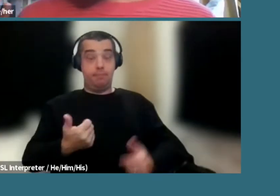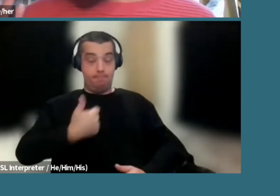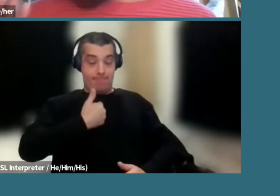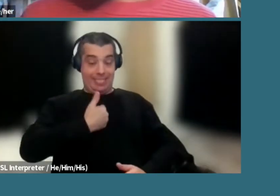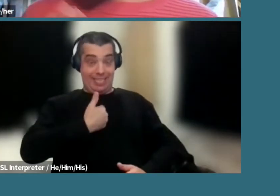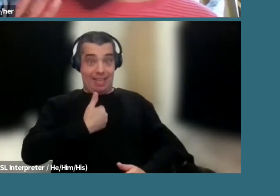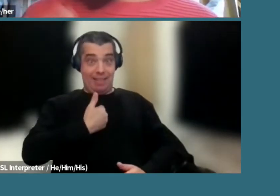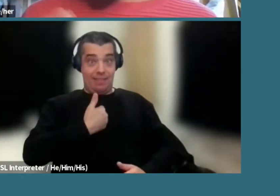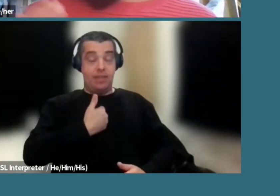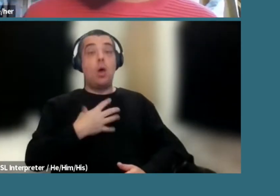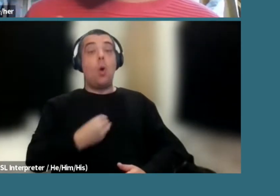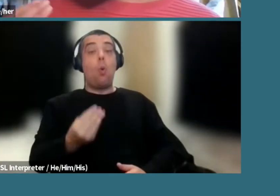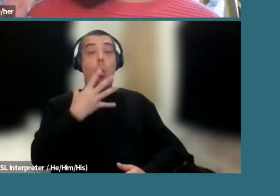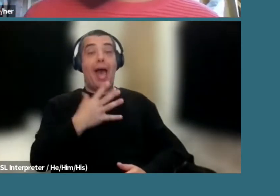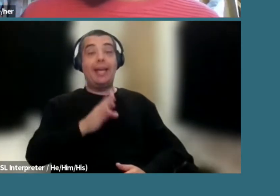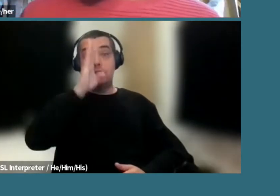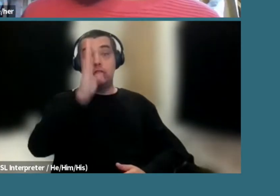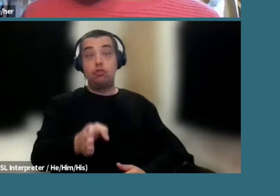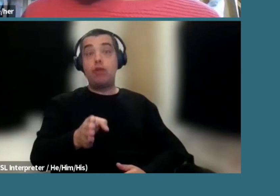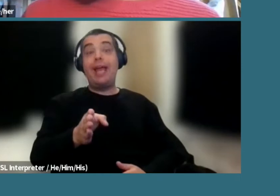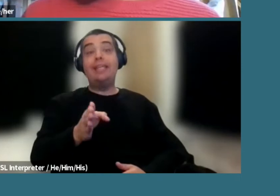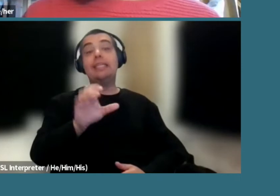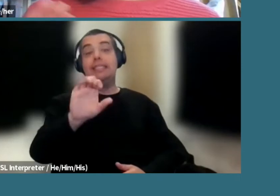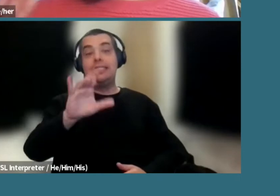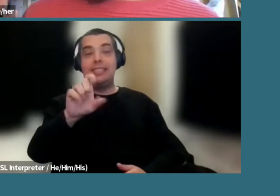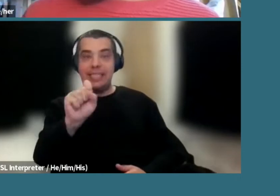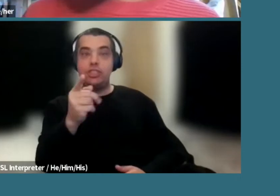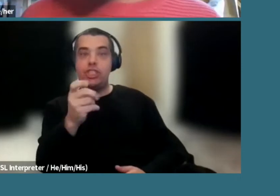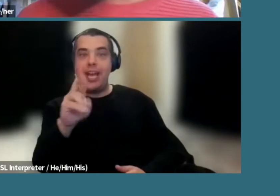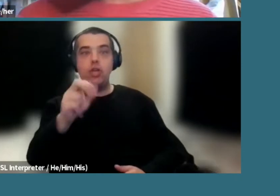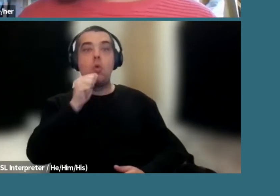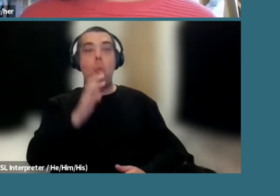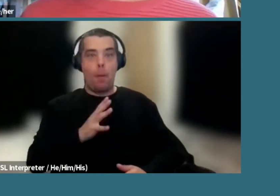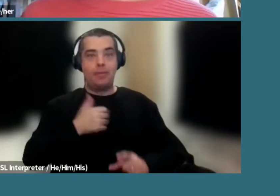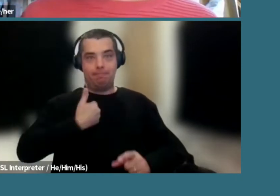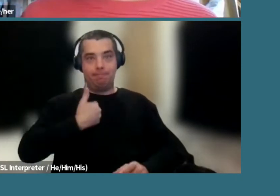a white, straight, cisgendered woman who's middle aged, like,